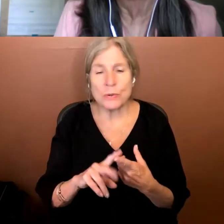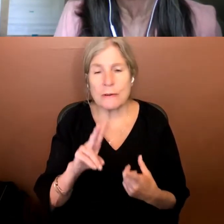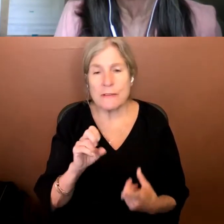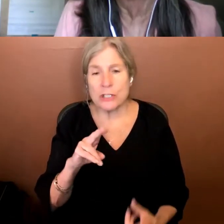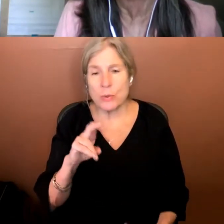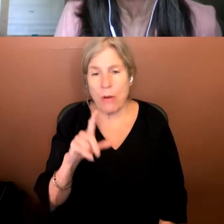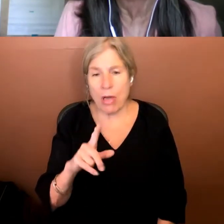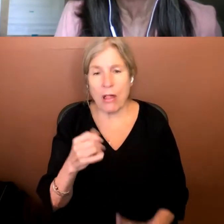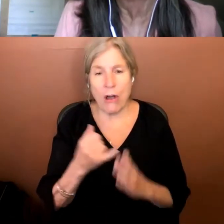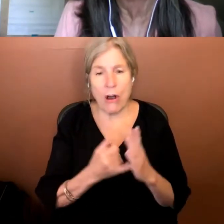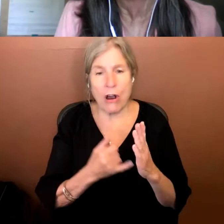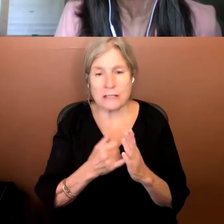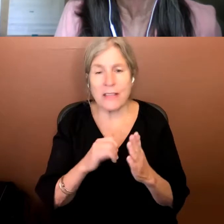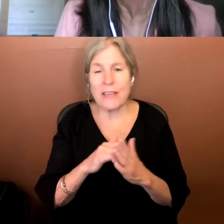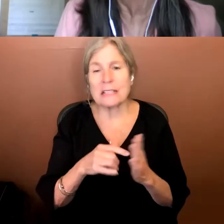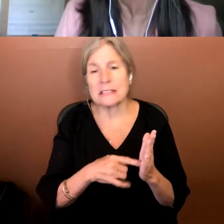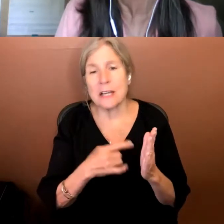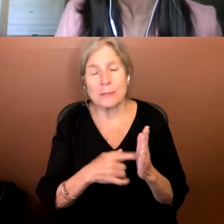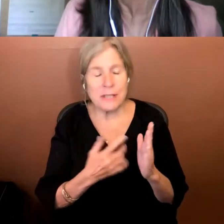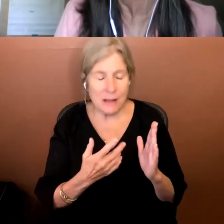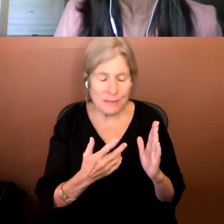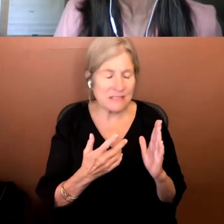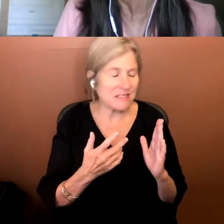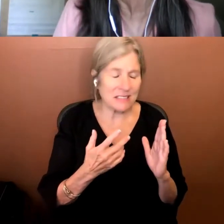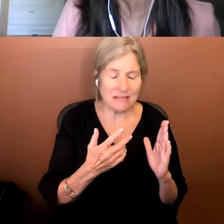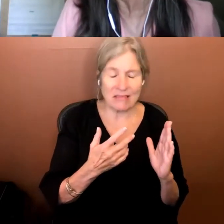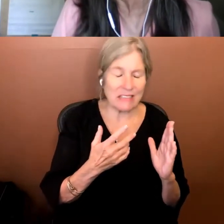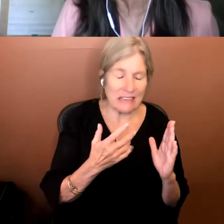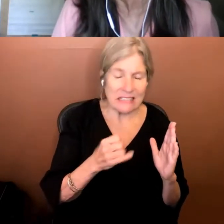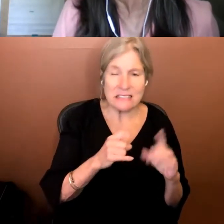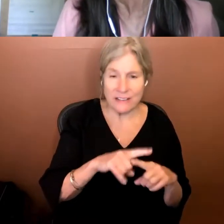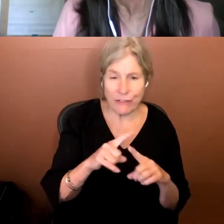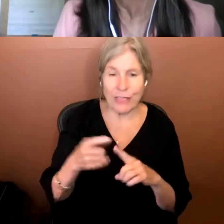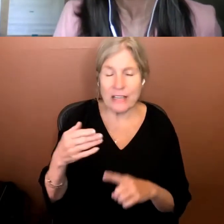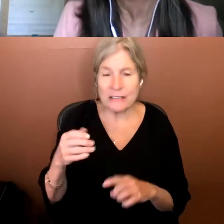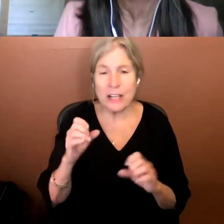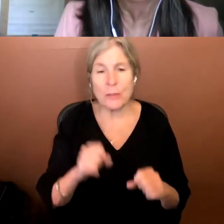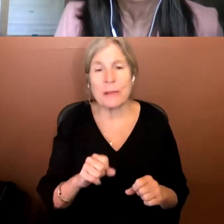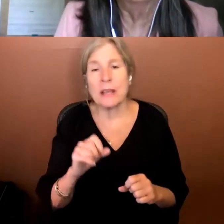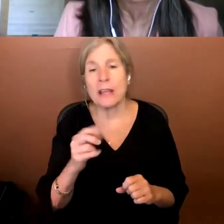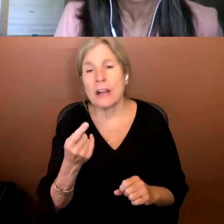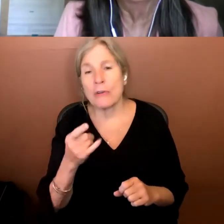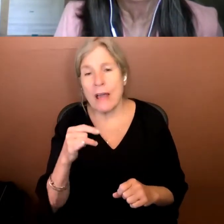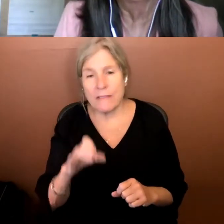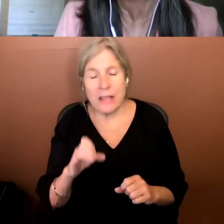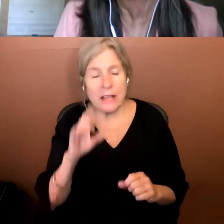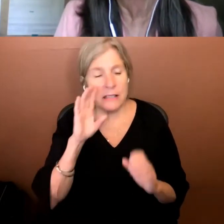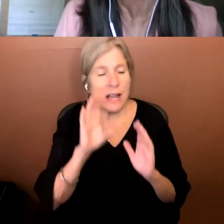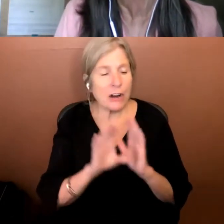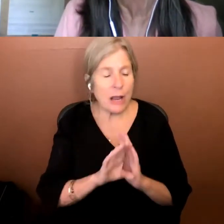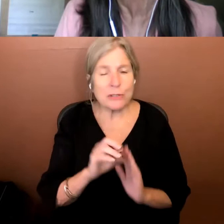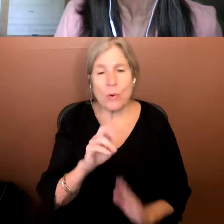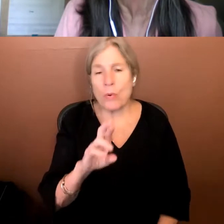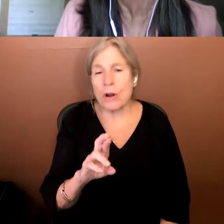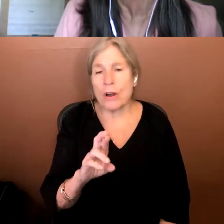sometimes takes a number of different forms that can mean graphic diagrams or graphic reproductions